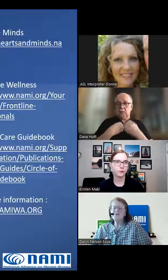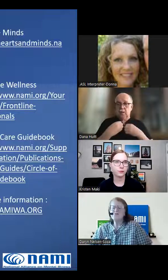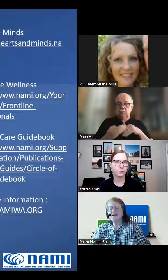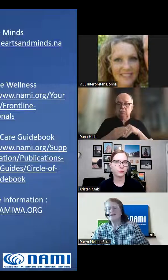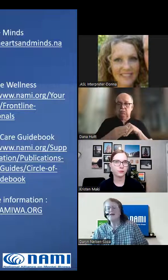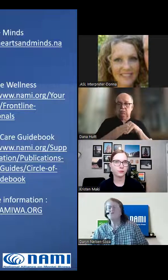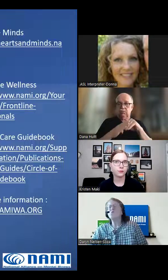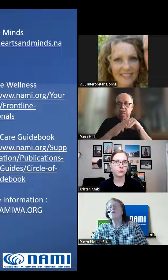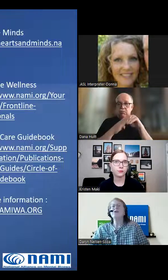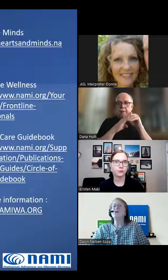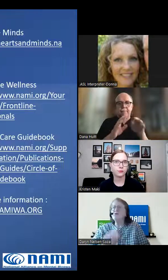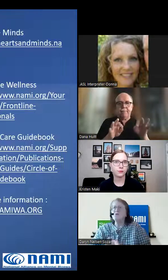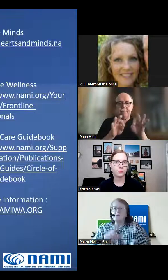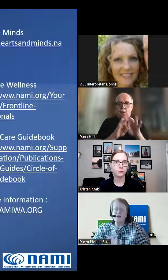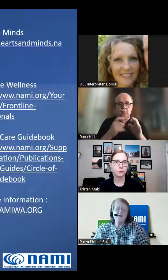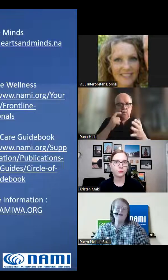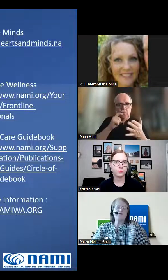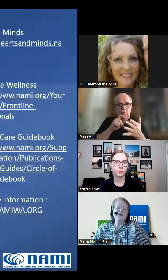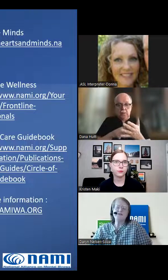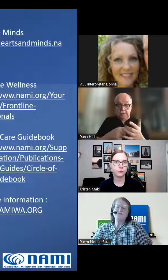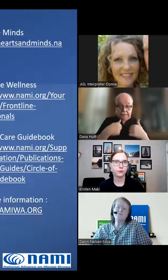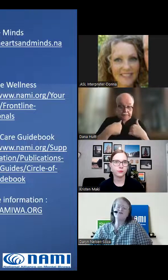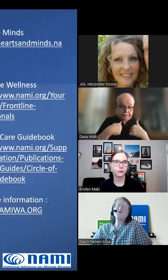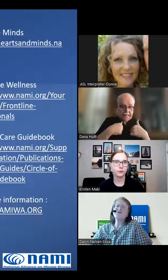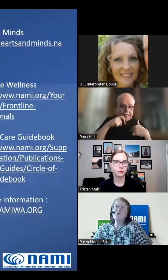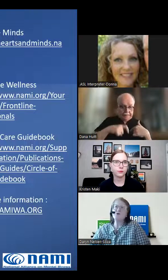of family caregivers are caring for people with